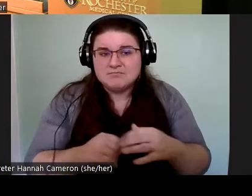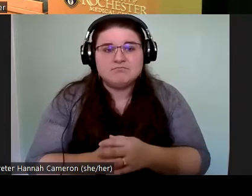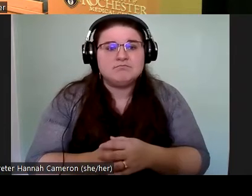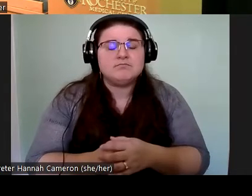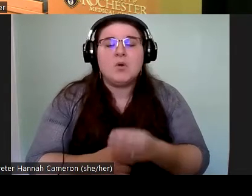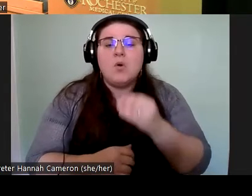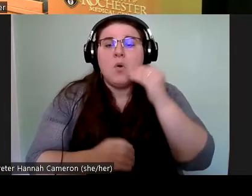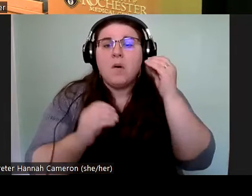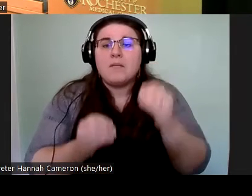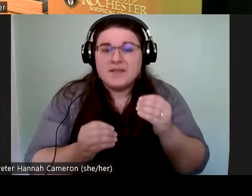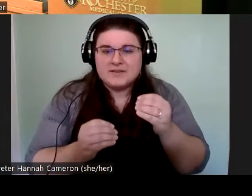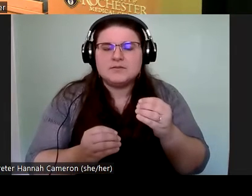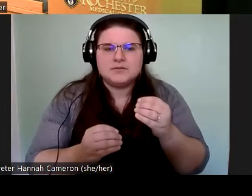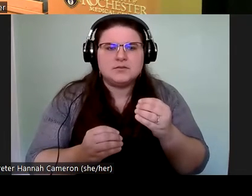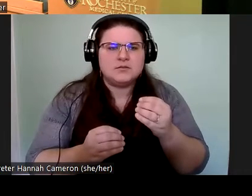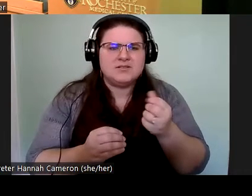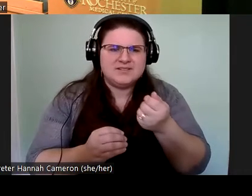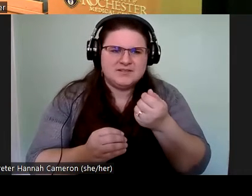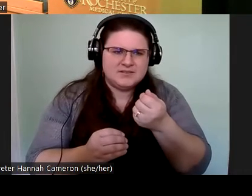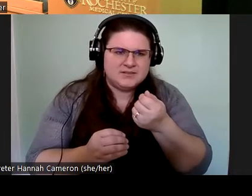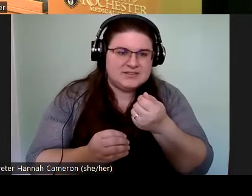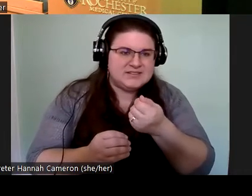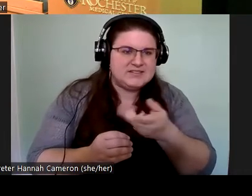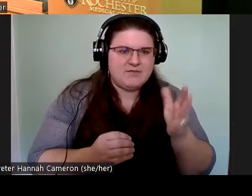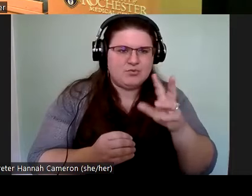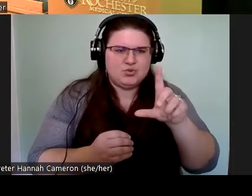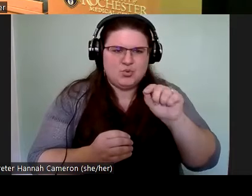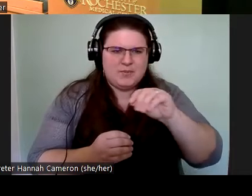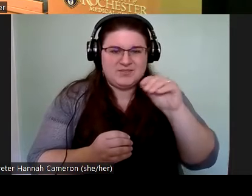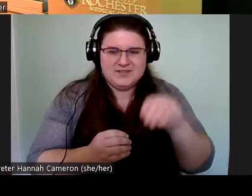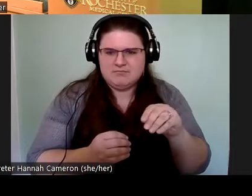and 4% of people in jail live with schizophrenia and so when they don't have that support on the